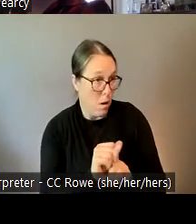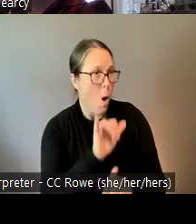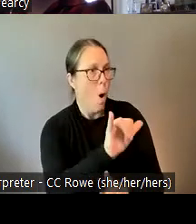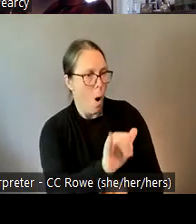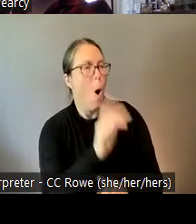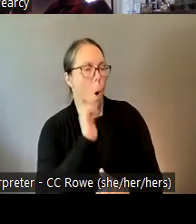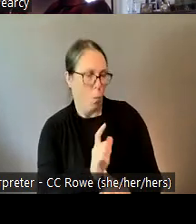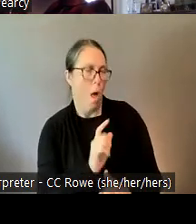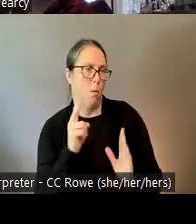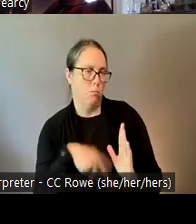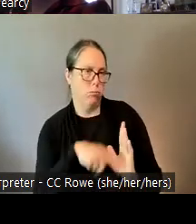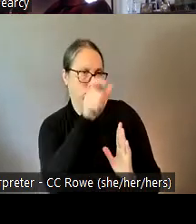and will know how to read the document.